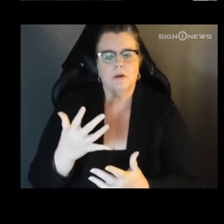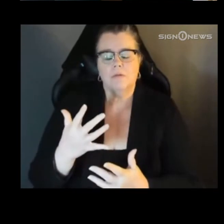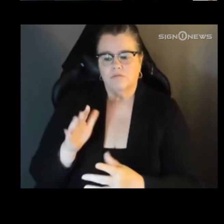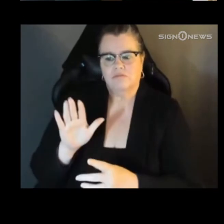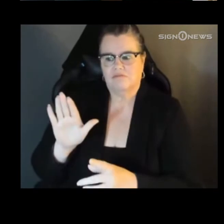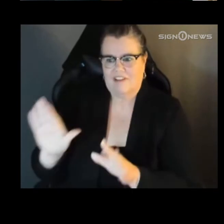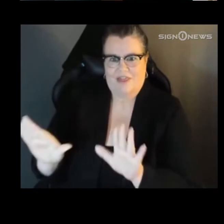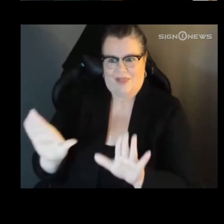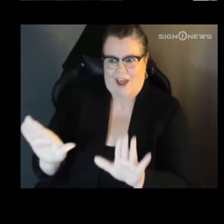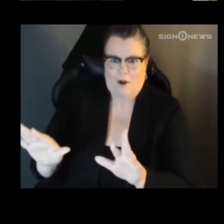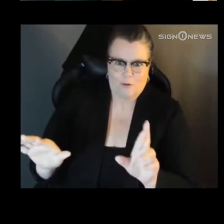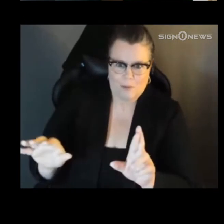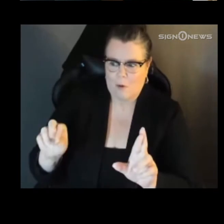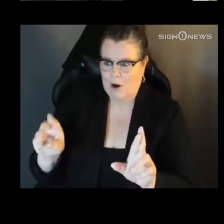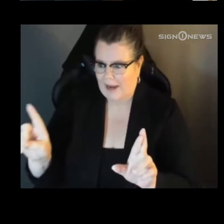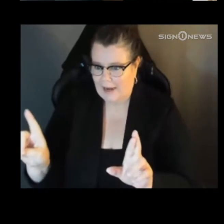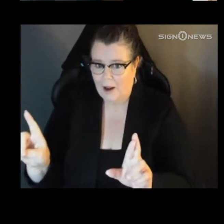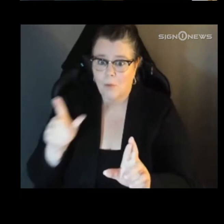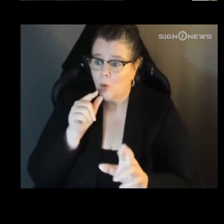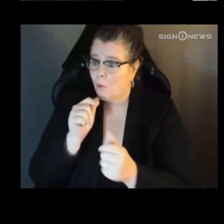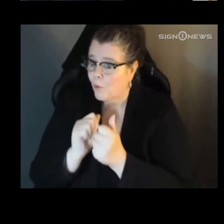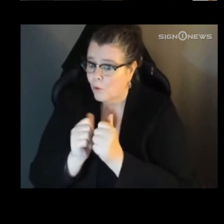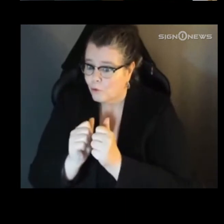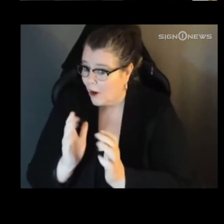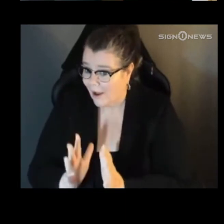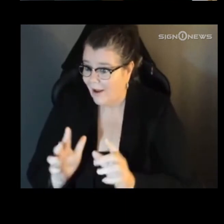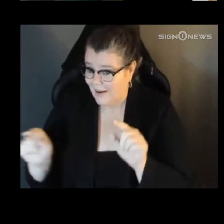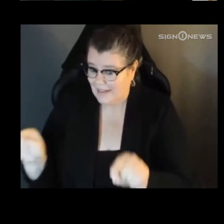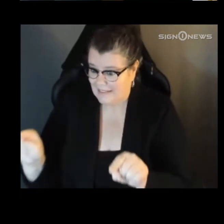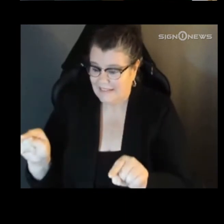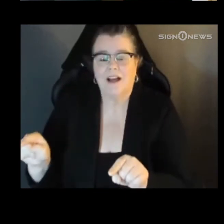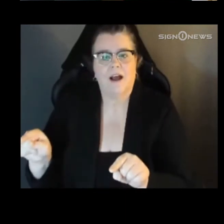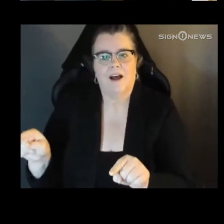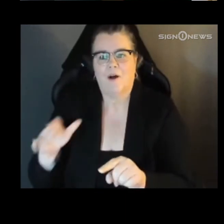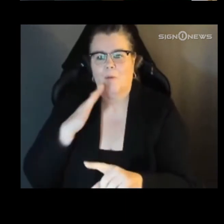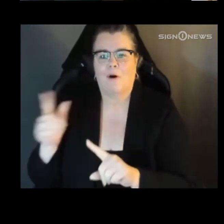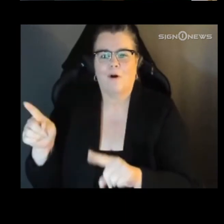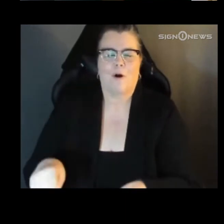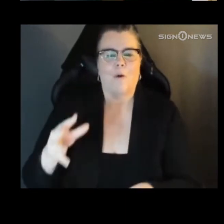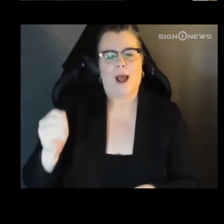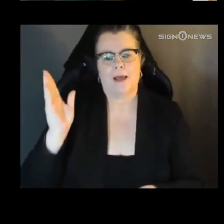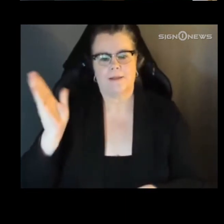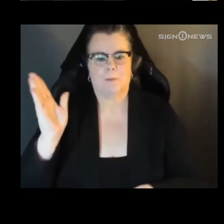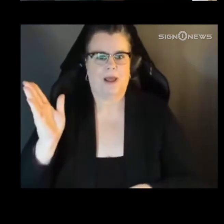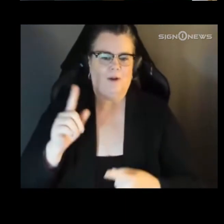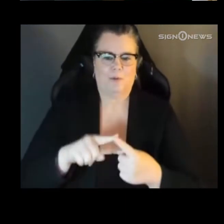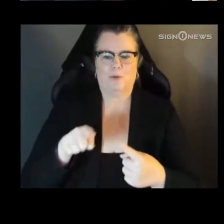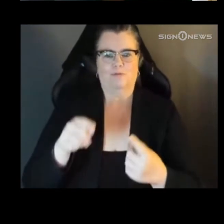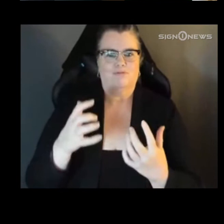for office who speak to the group most of them hang out after the meeting and you have a chance